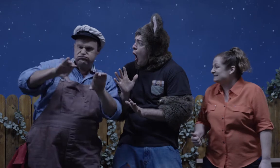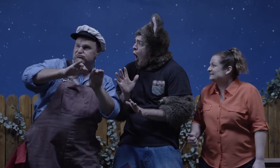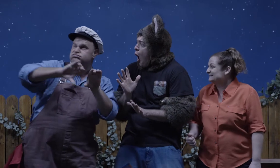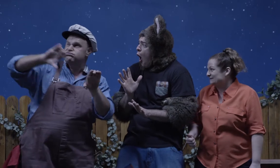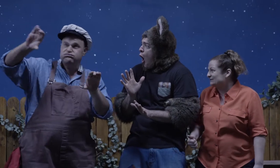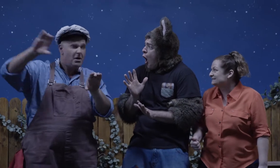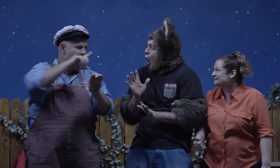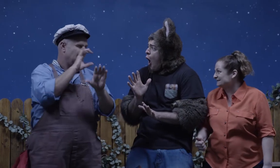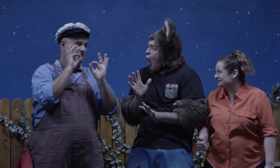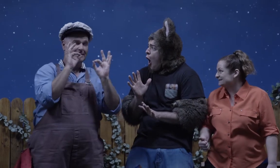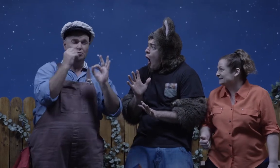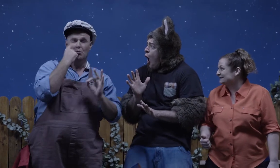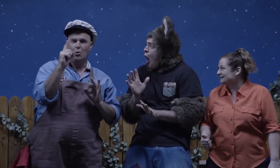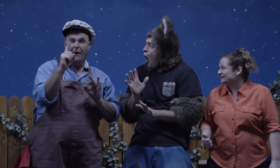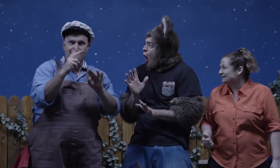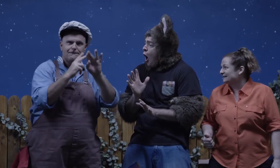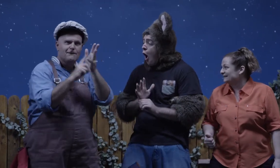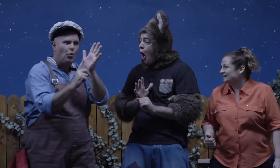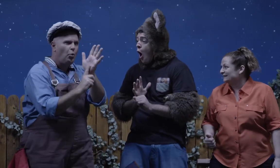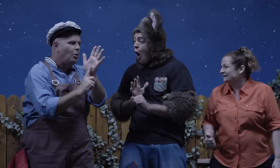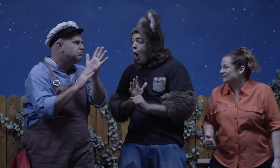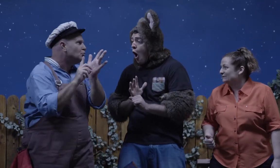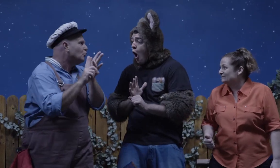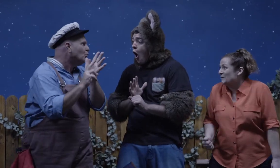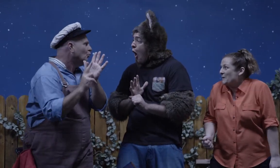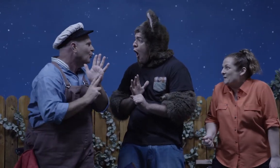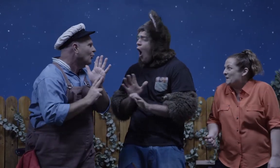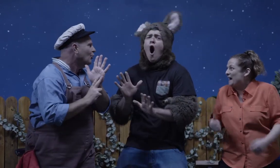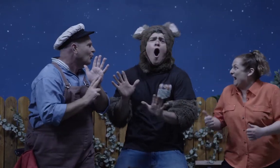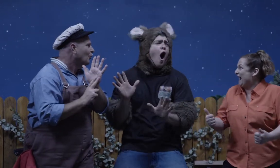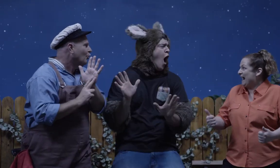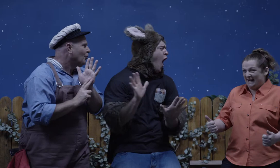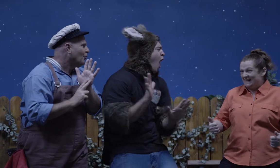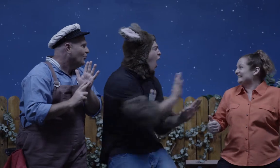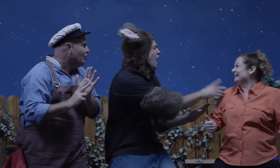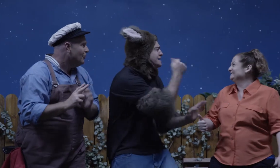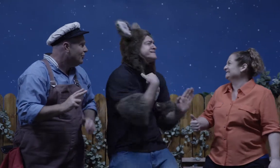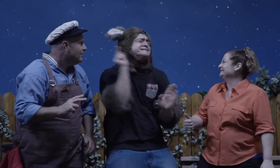I'll have everything set up, and you'll be able to see the full moon. Oh! Can I go? Can I?